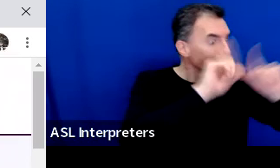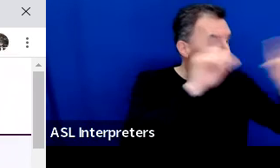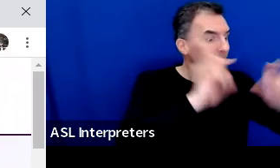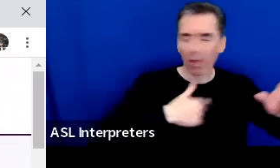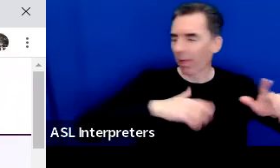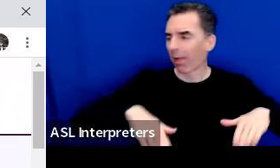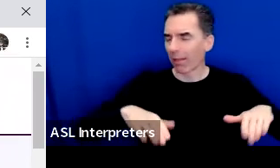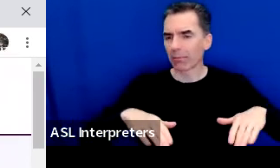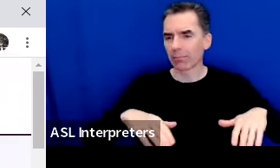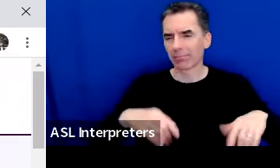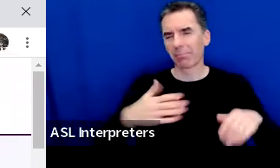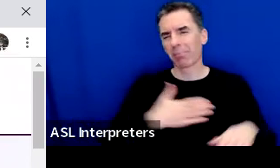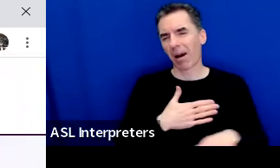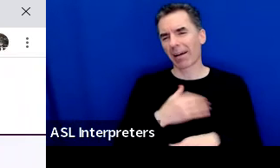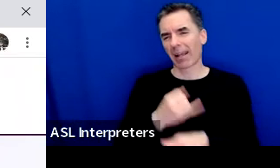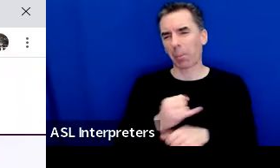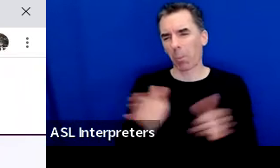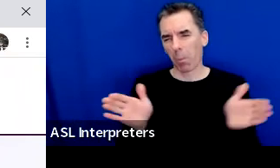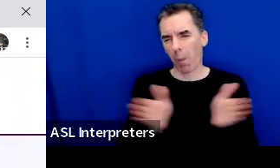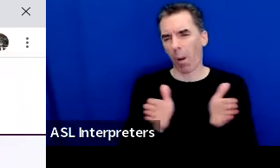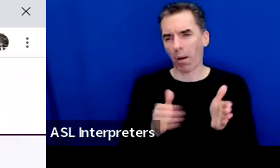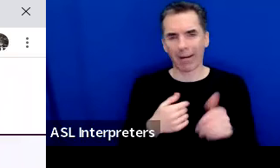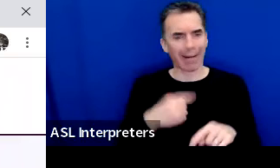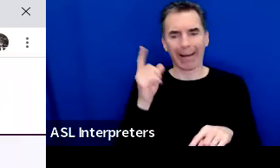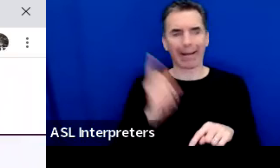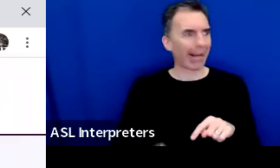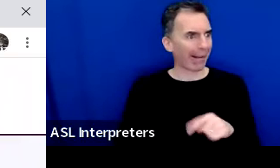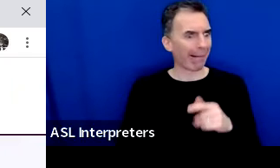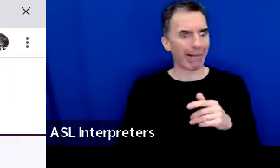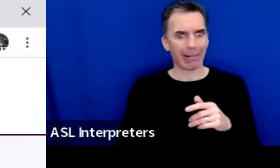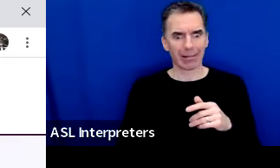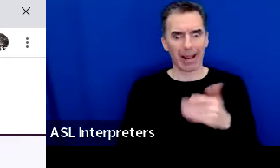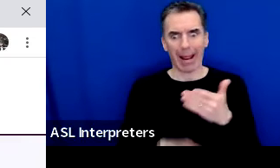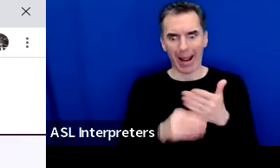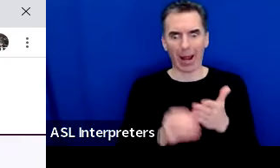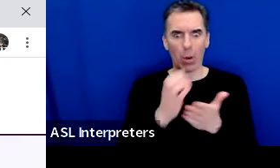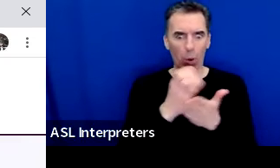We're a really small college, so we can't teach classes like that because we wouldn't get enough students right.